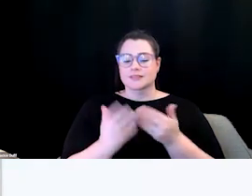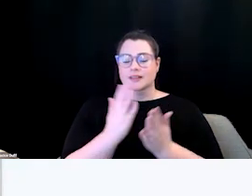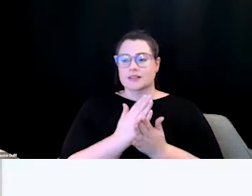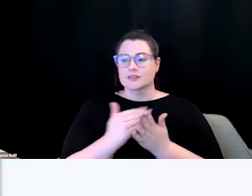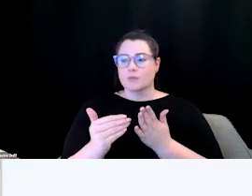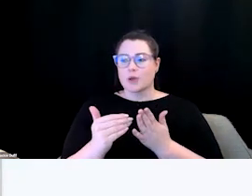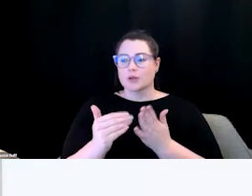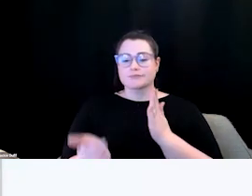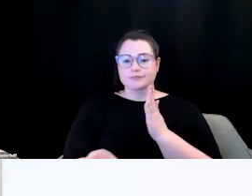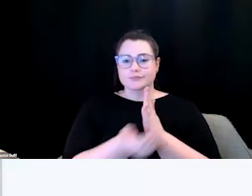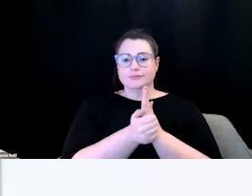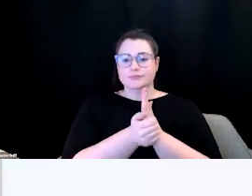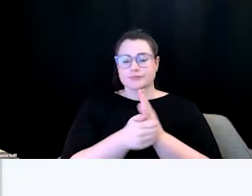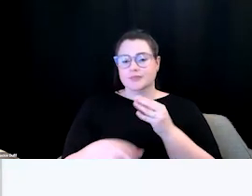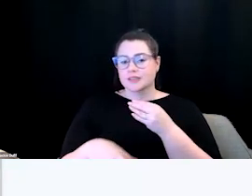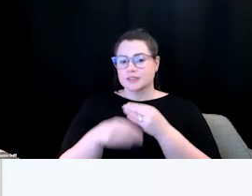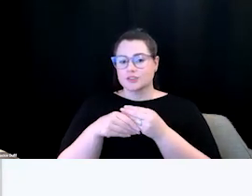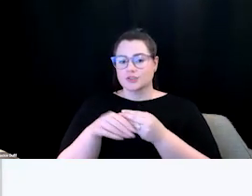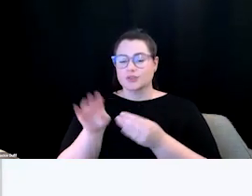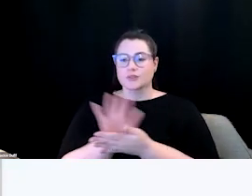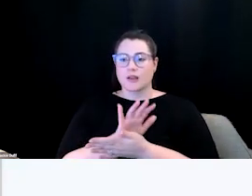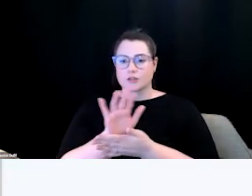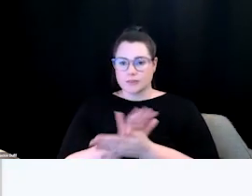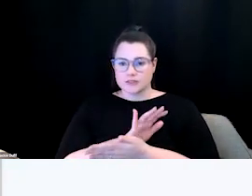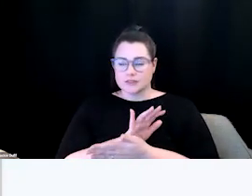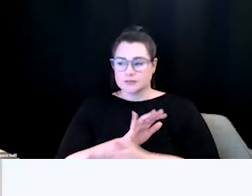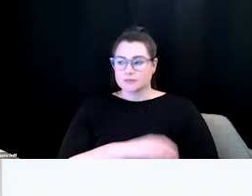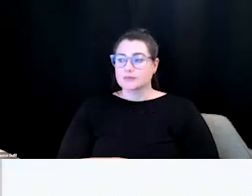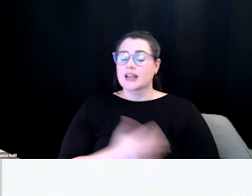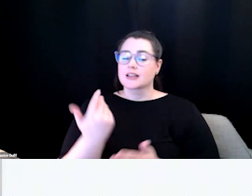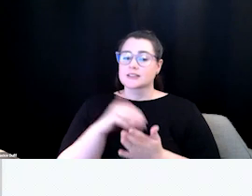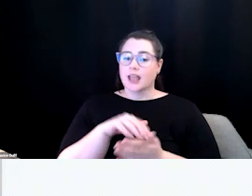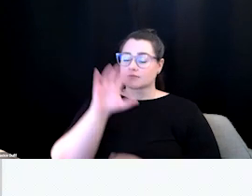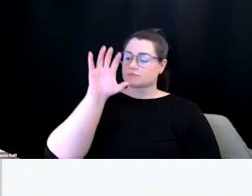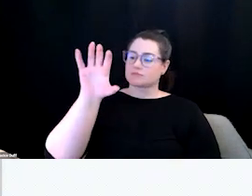So, as I mentioned, for the PAPPG required sections, they're at the top, but then you have optional sections.